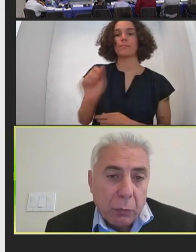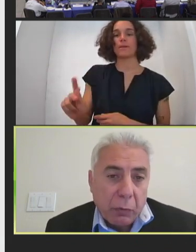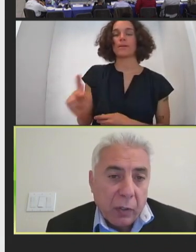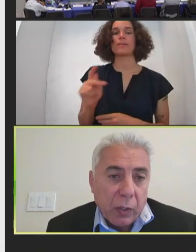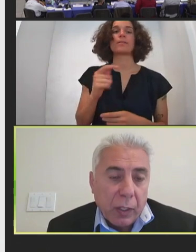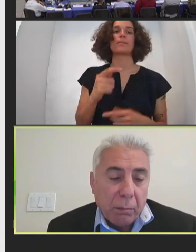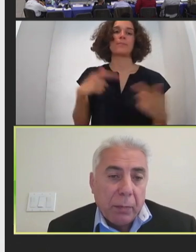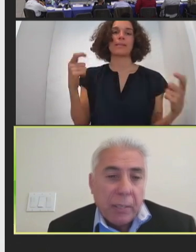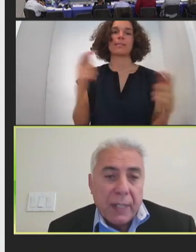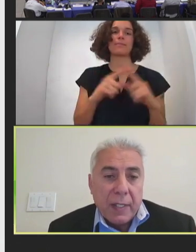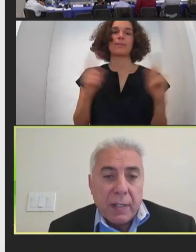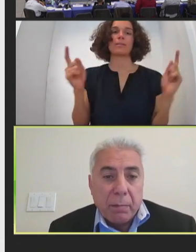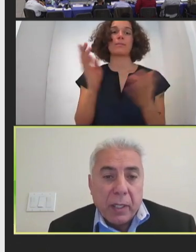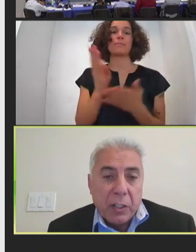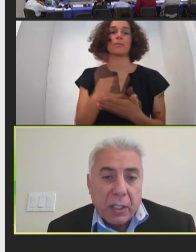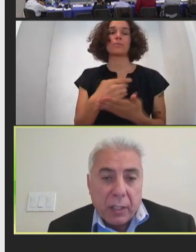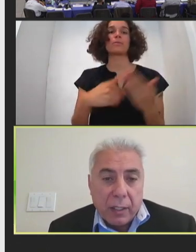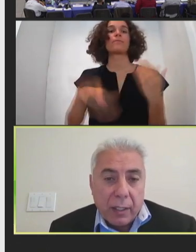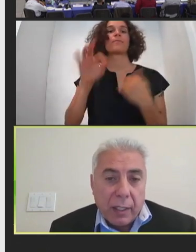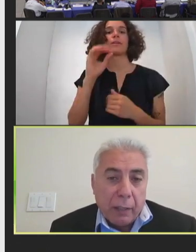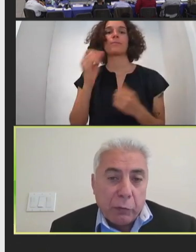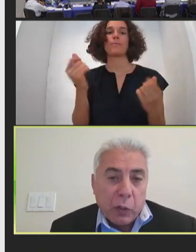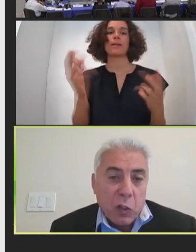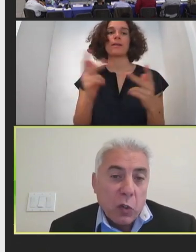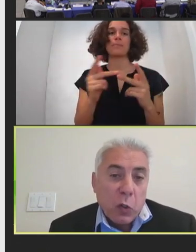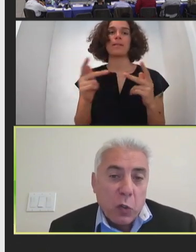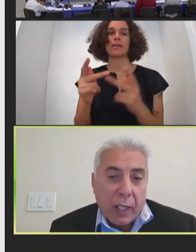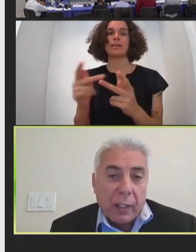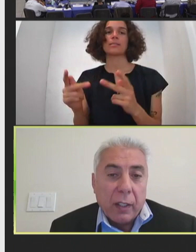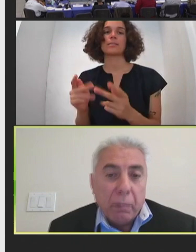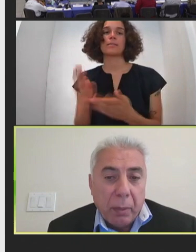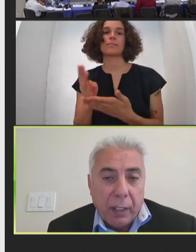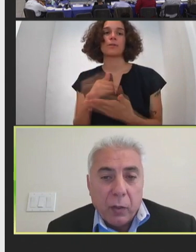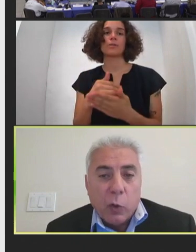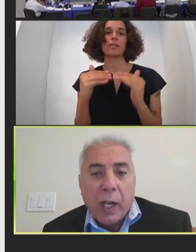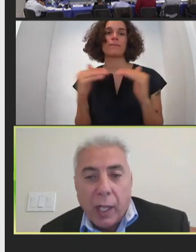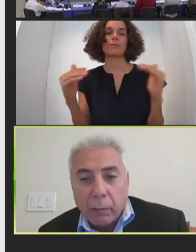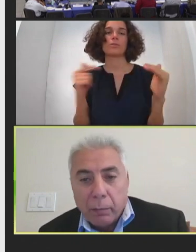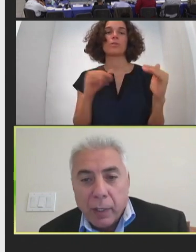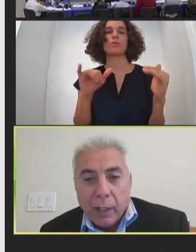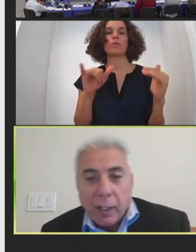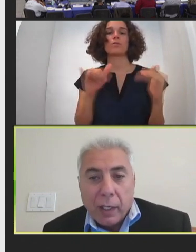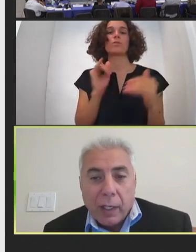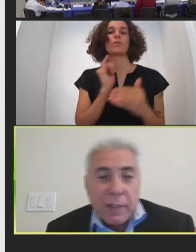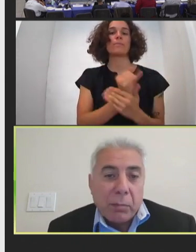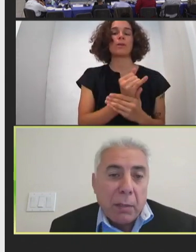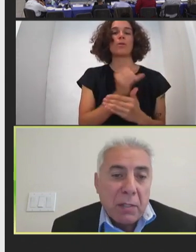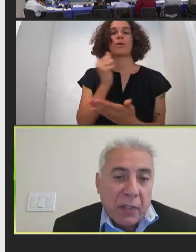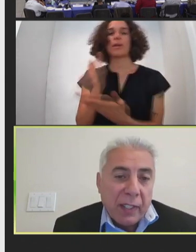we found out in many places, the budget level also can impede or help. And sometimes funding